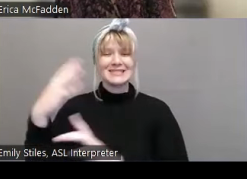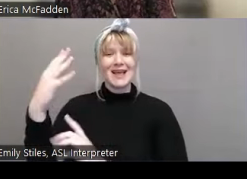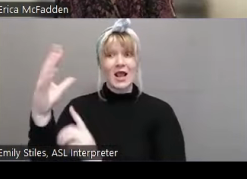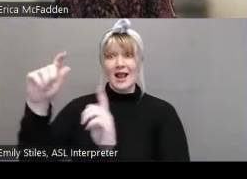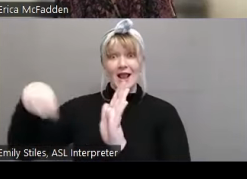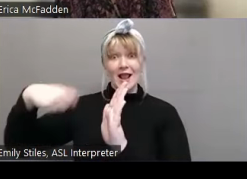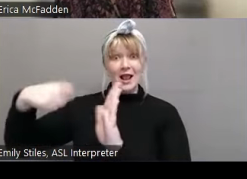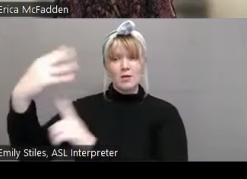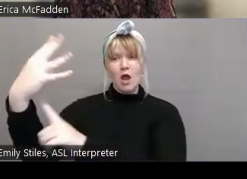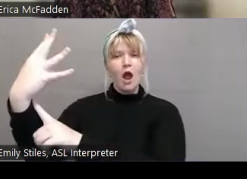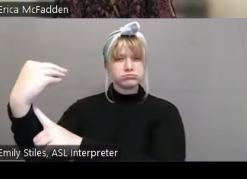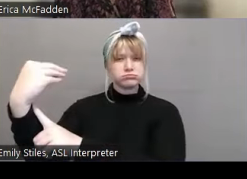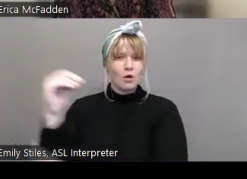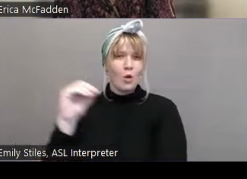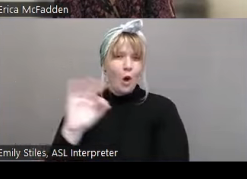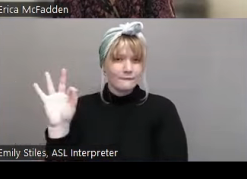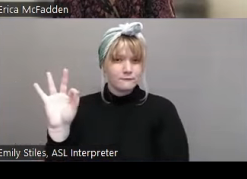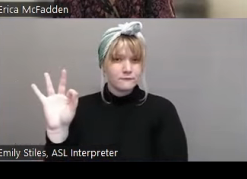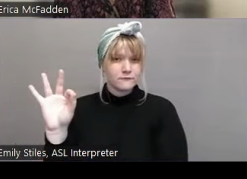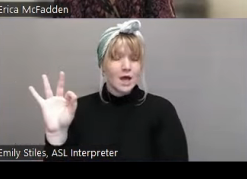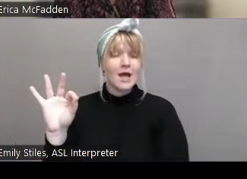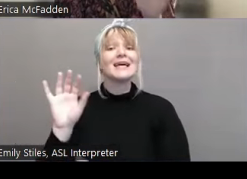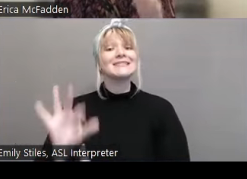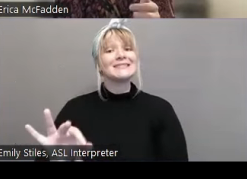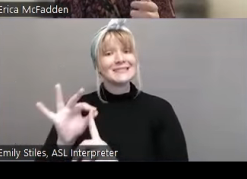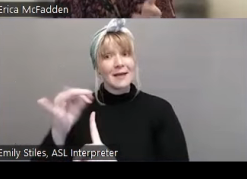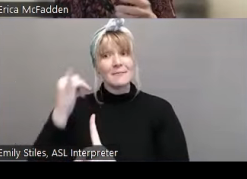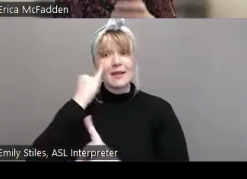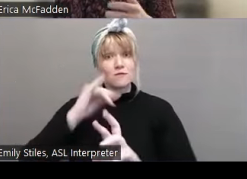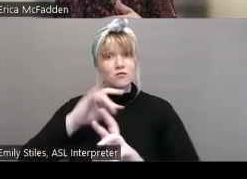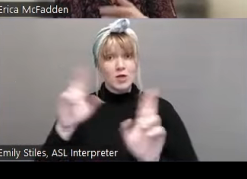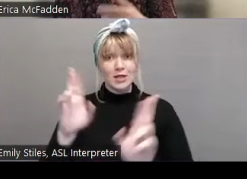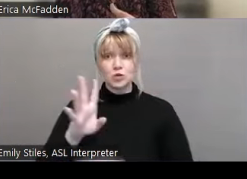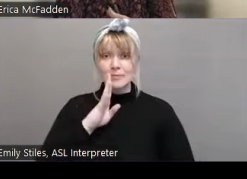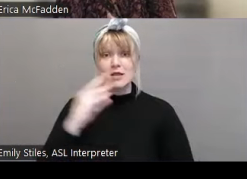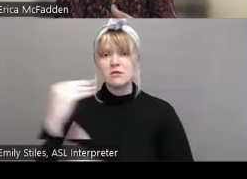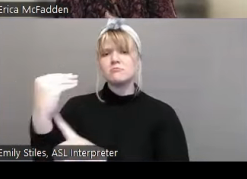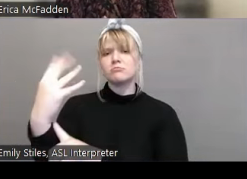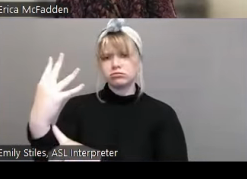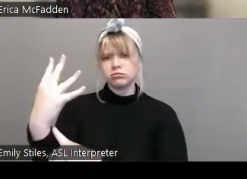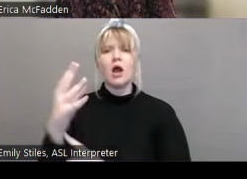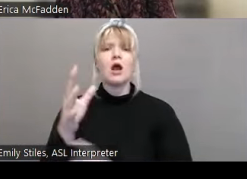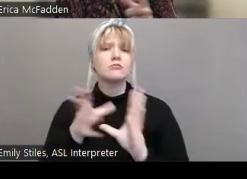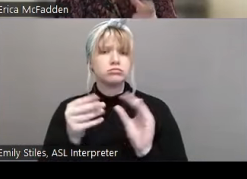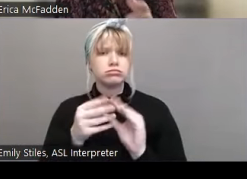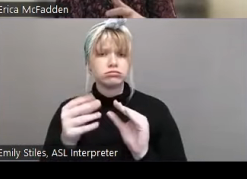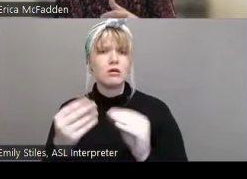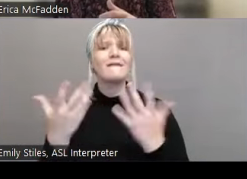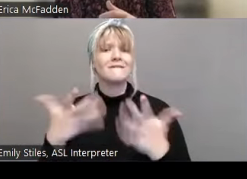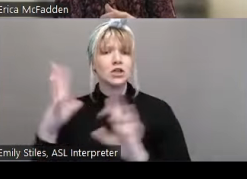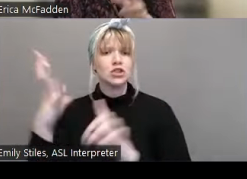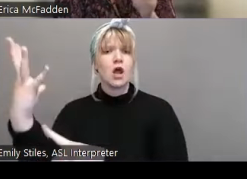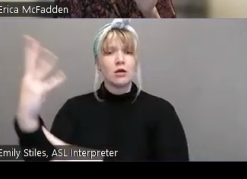For those using screen readers wanting to silence unwanted chatter in the chat and QA